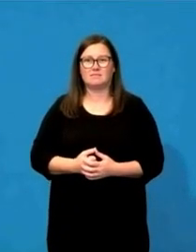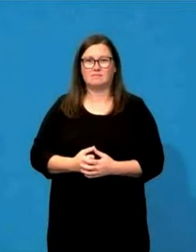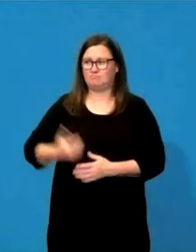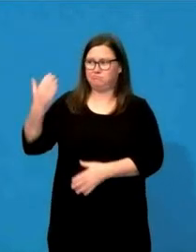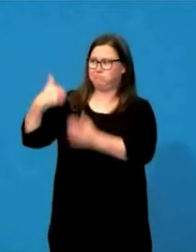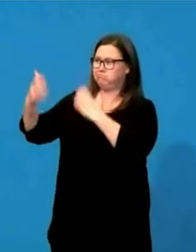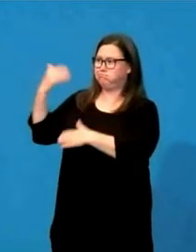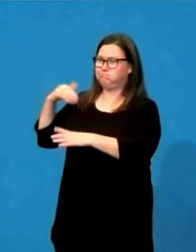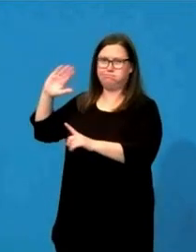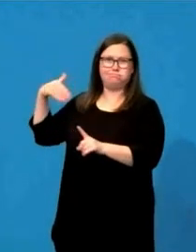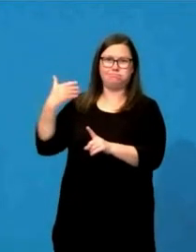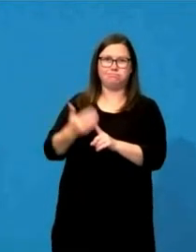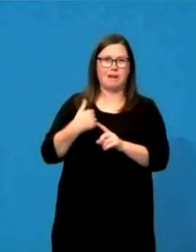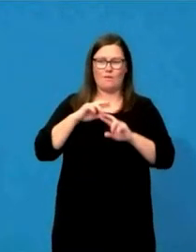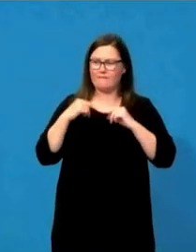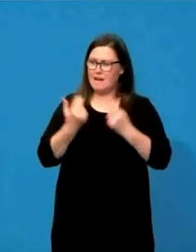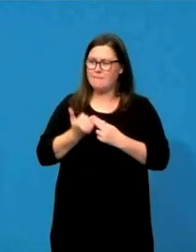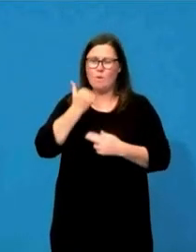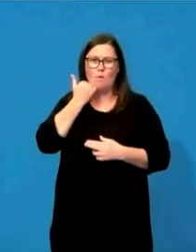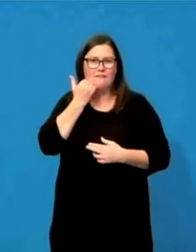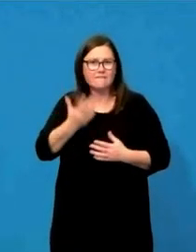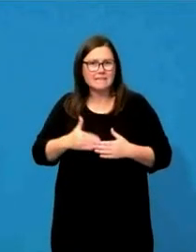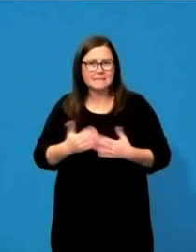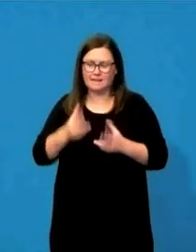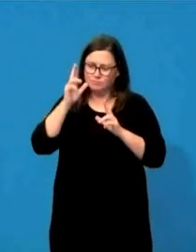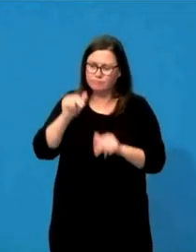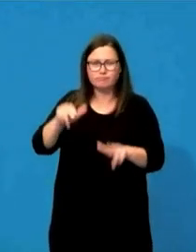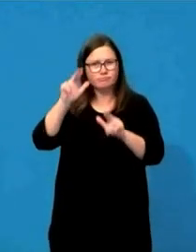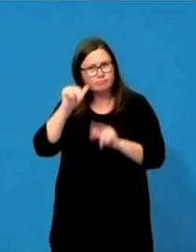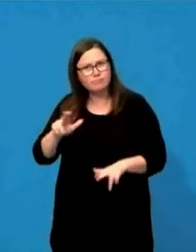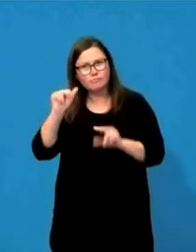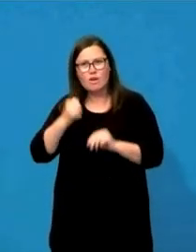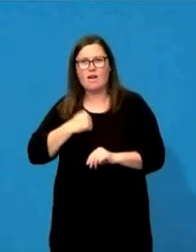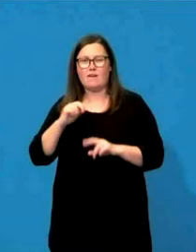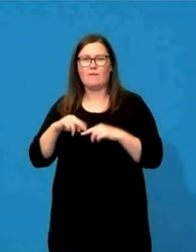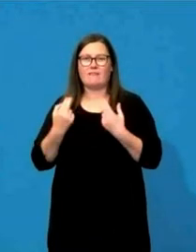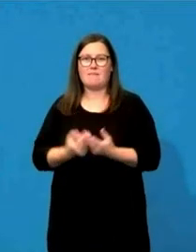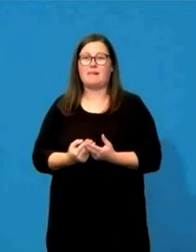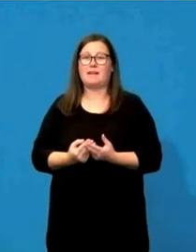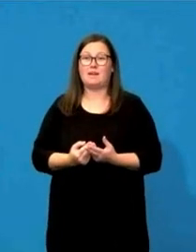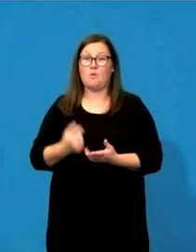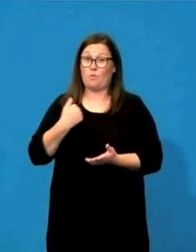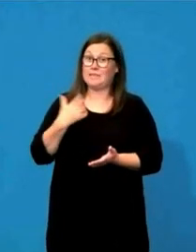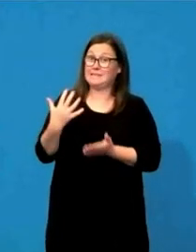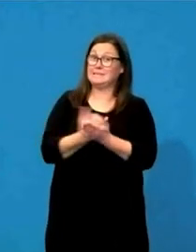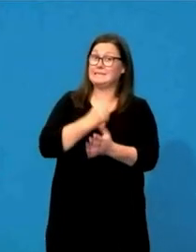They are saving governments a lot of money, but because they are family, they are not